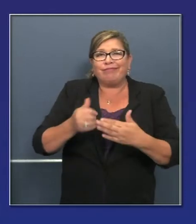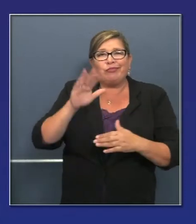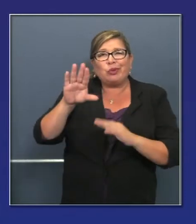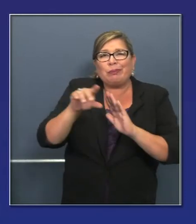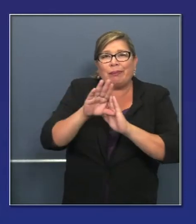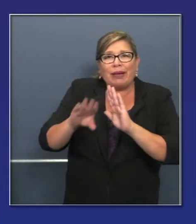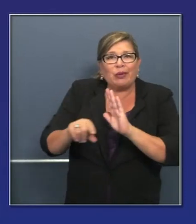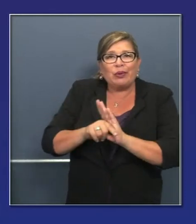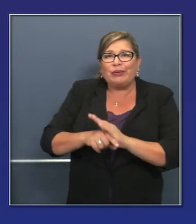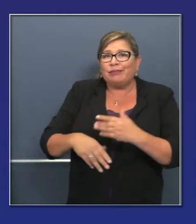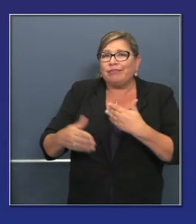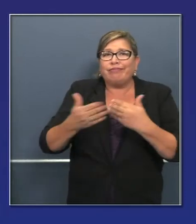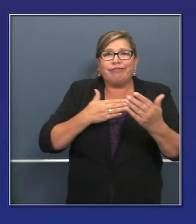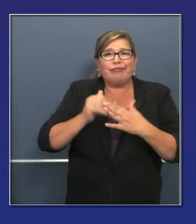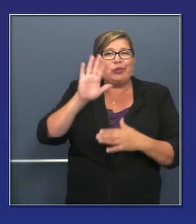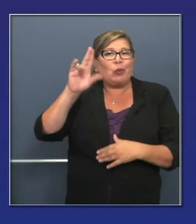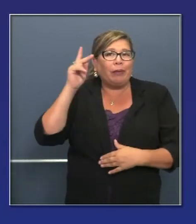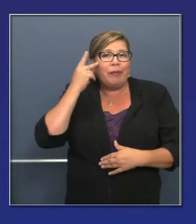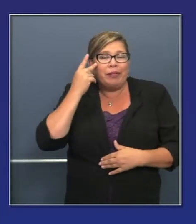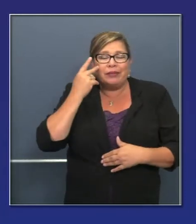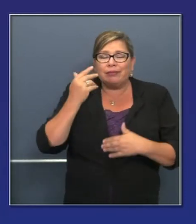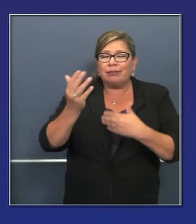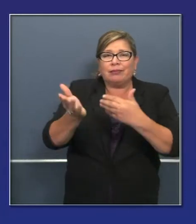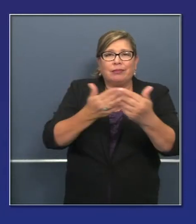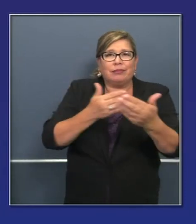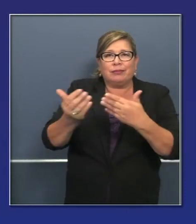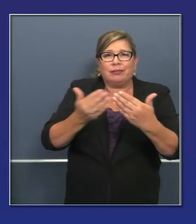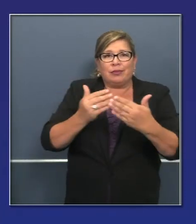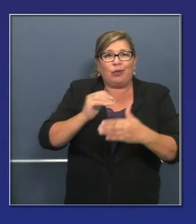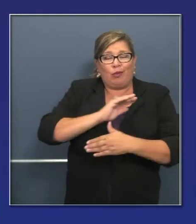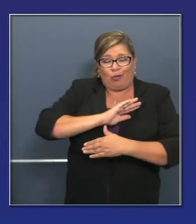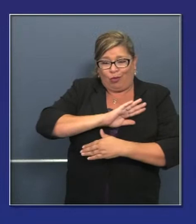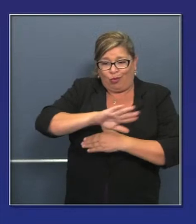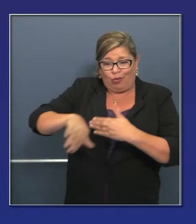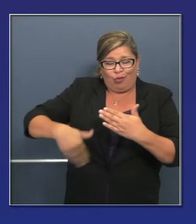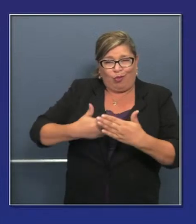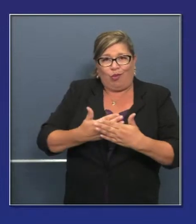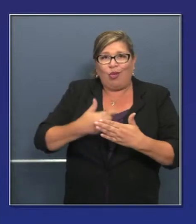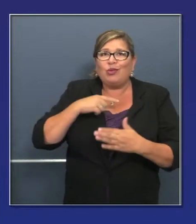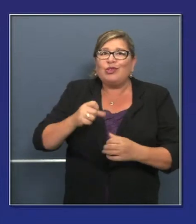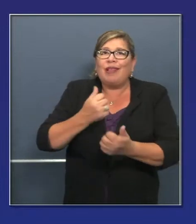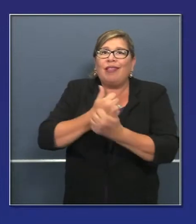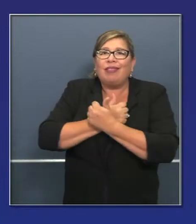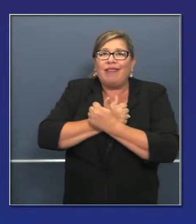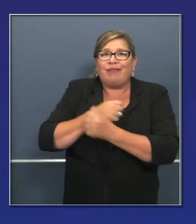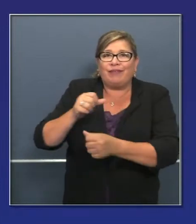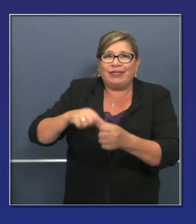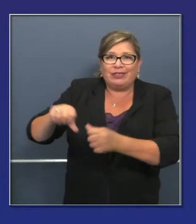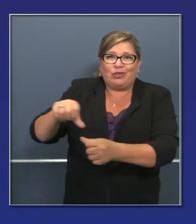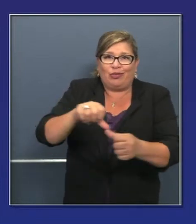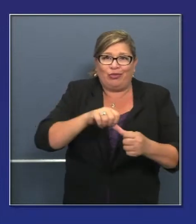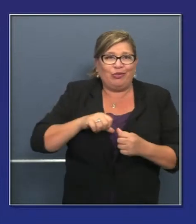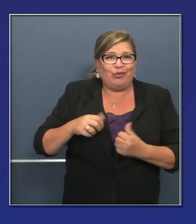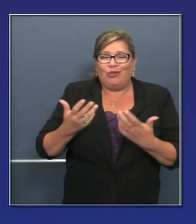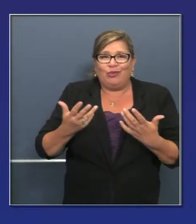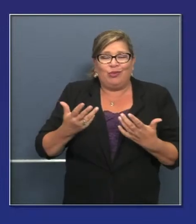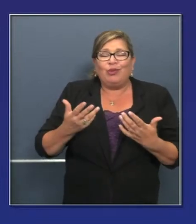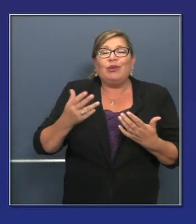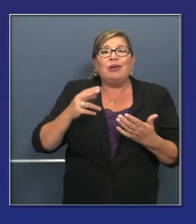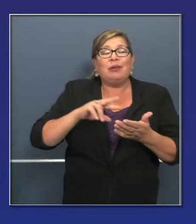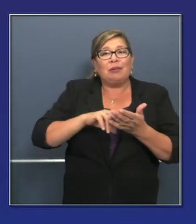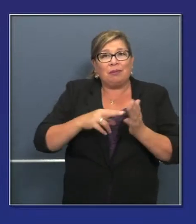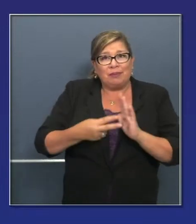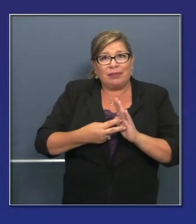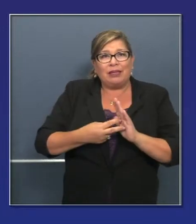background is everybody needs to be loved and everybody loves and so you know what everybody